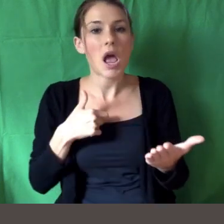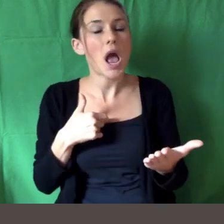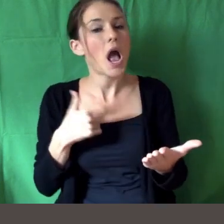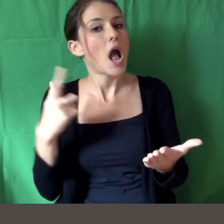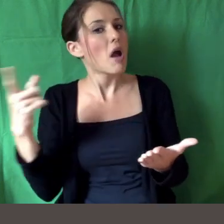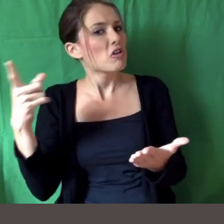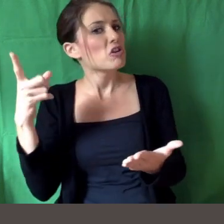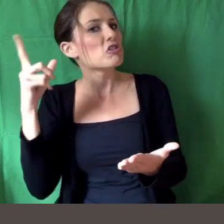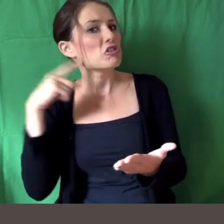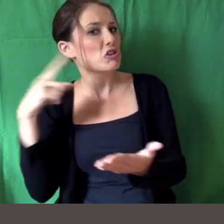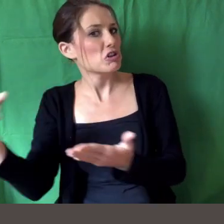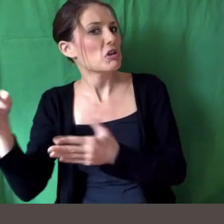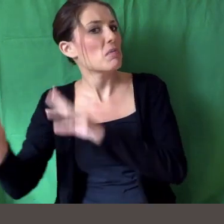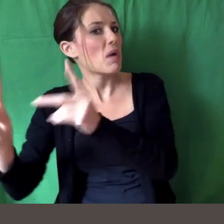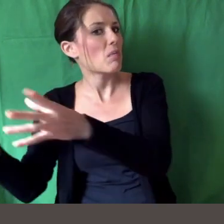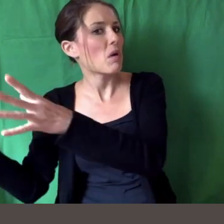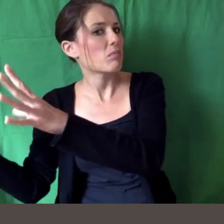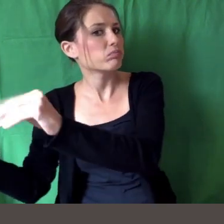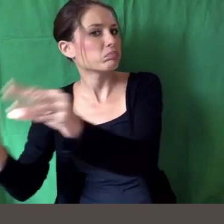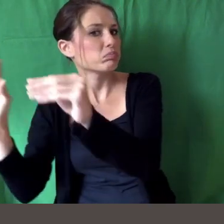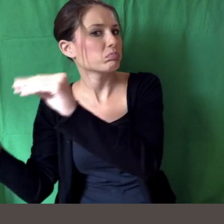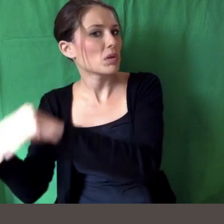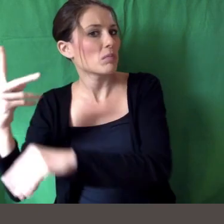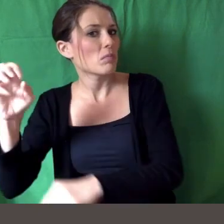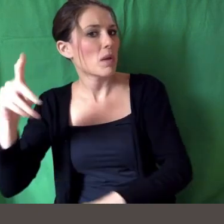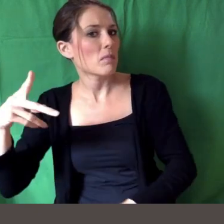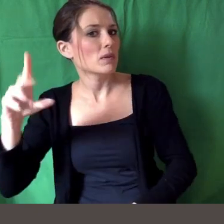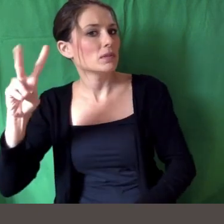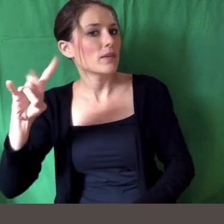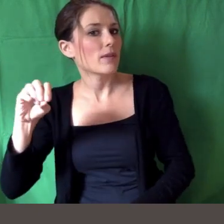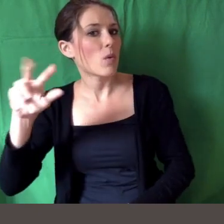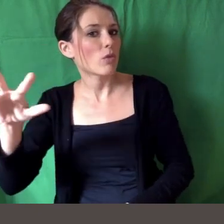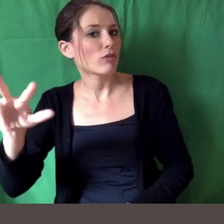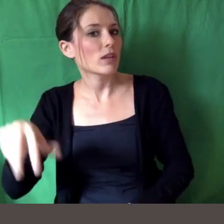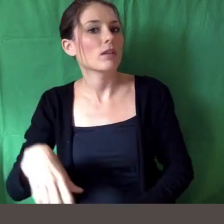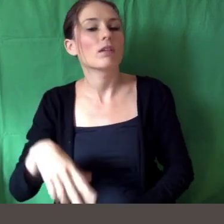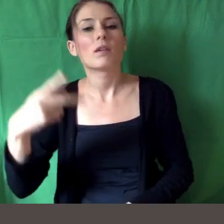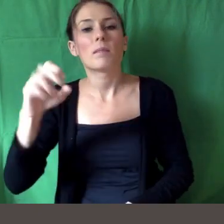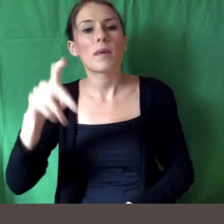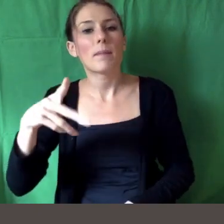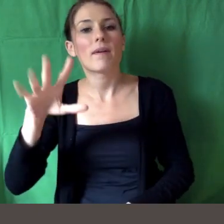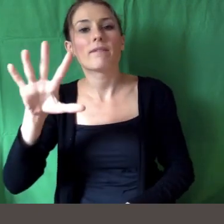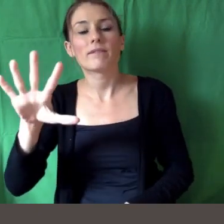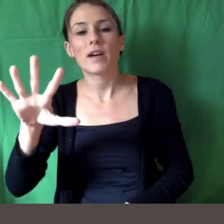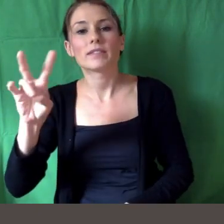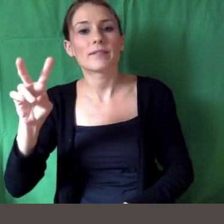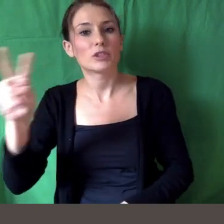I overheard people talking about PEP 703, PEP 572, and so on.